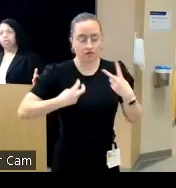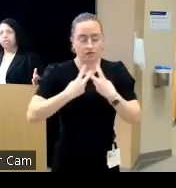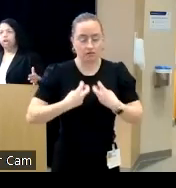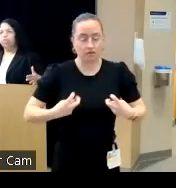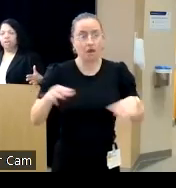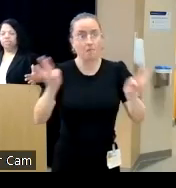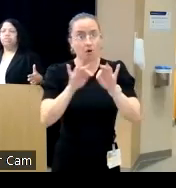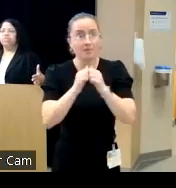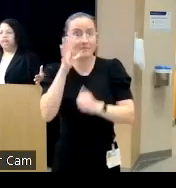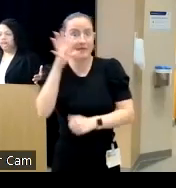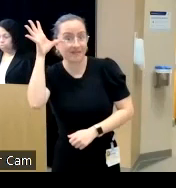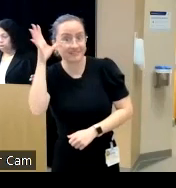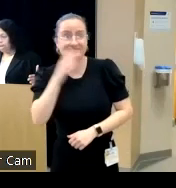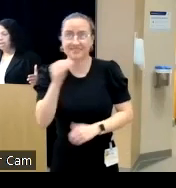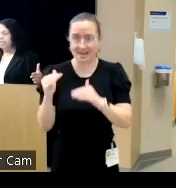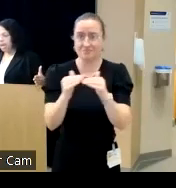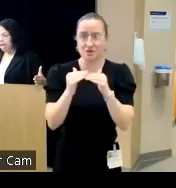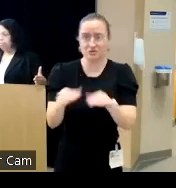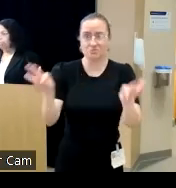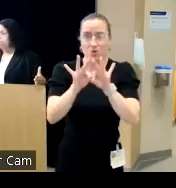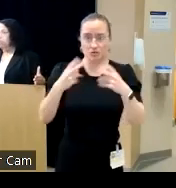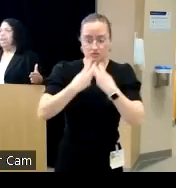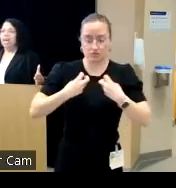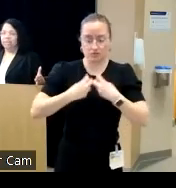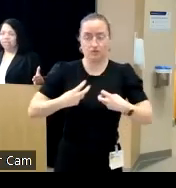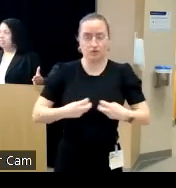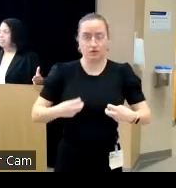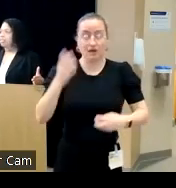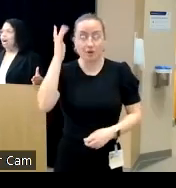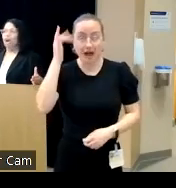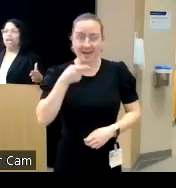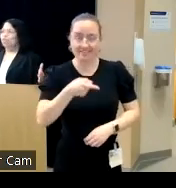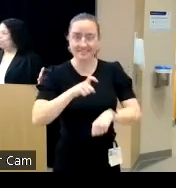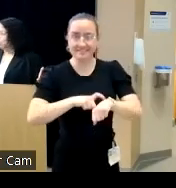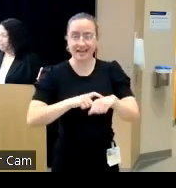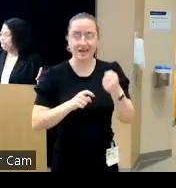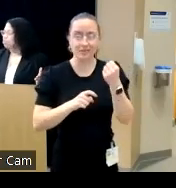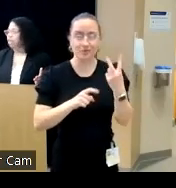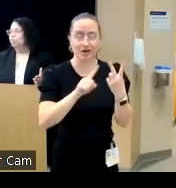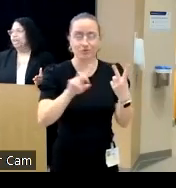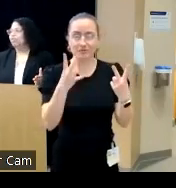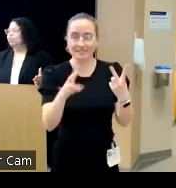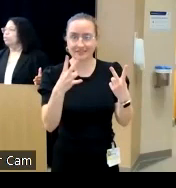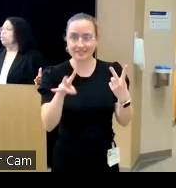peers because this is a point in time when adolescents are individuating in many ways